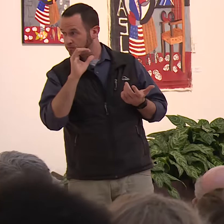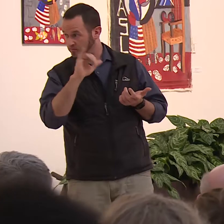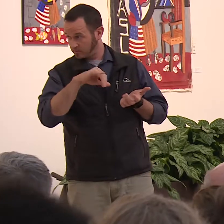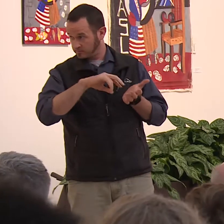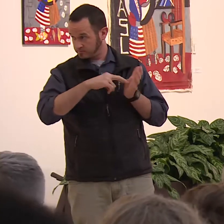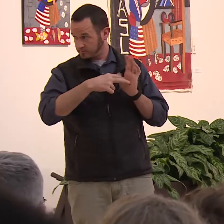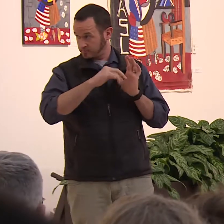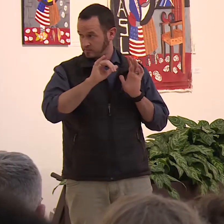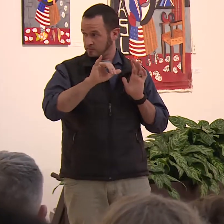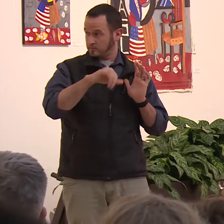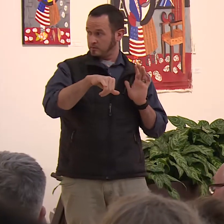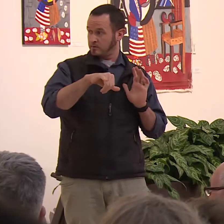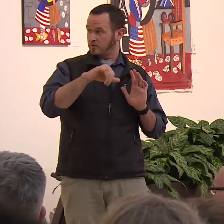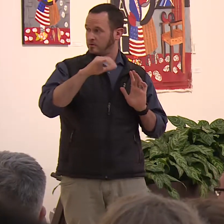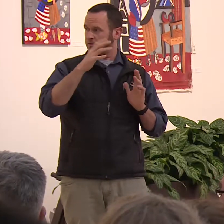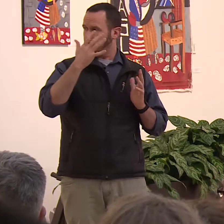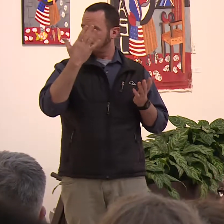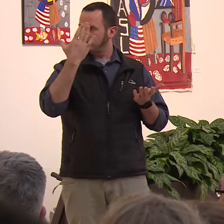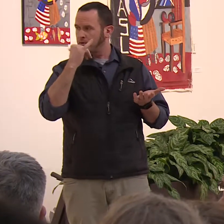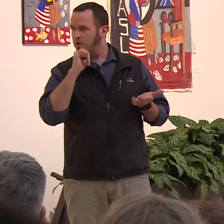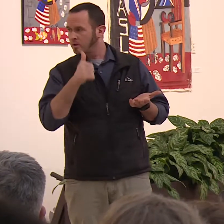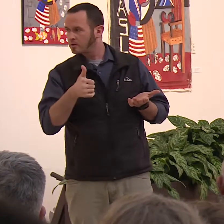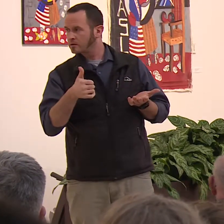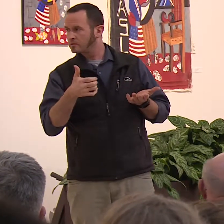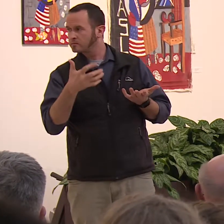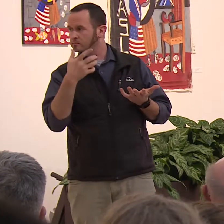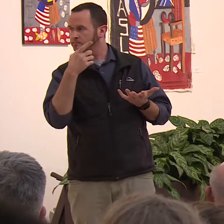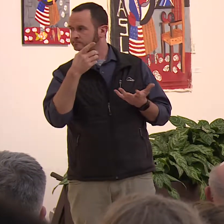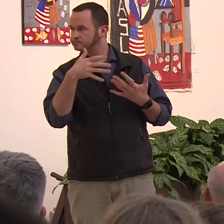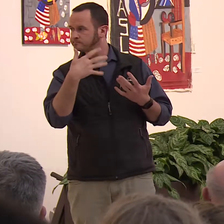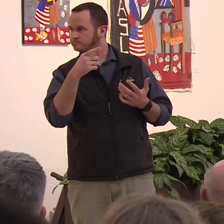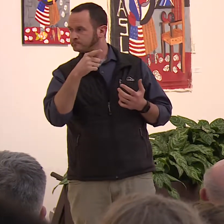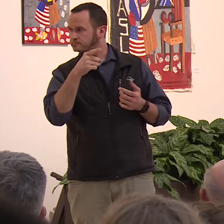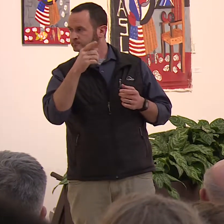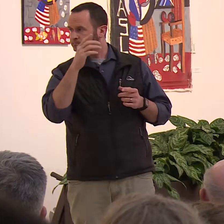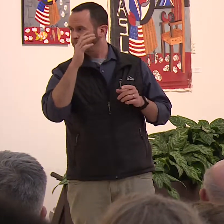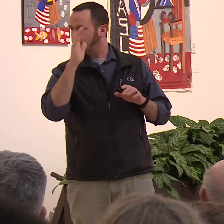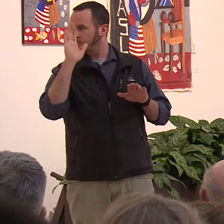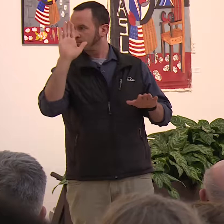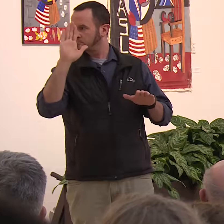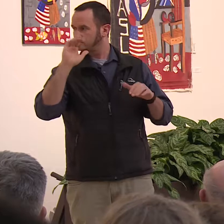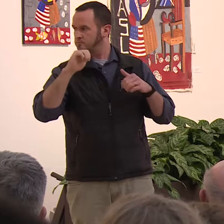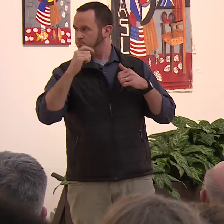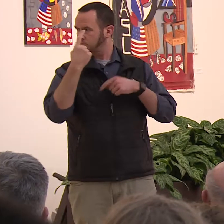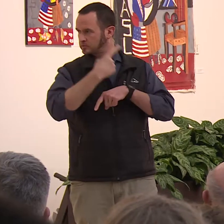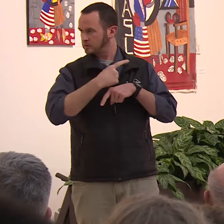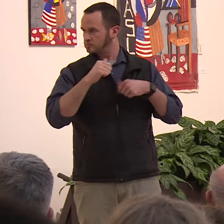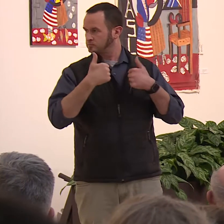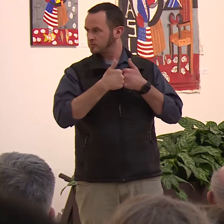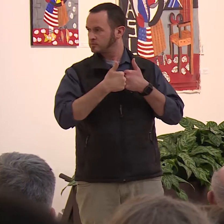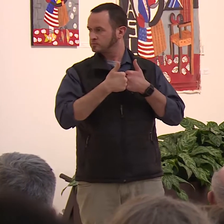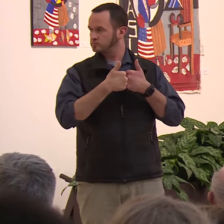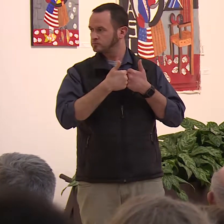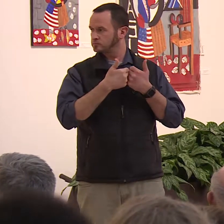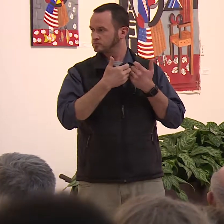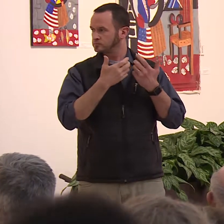Was that for President Trump's inauguration? Can you tell me more about why no one took that up?